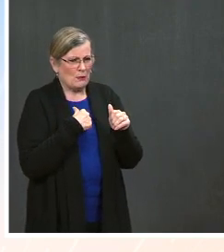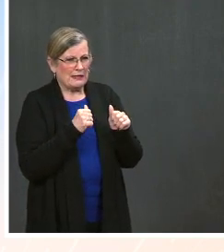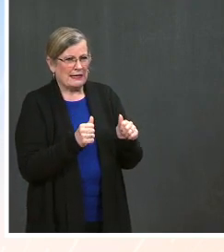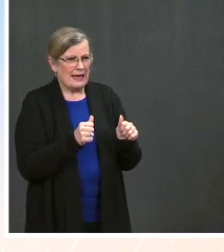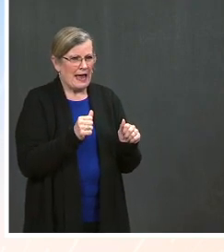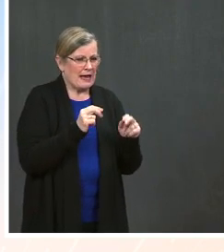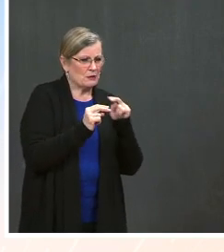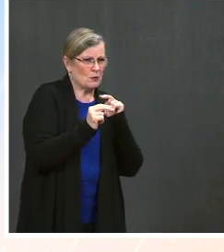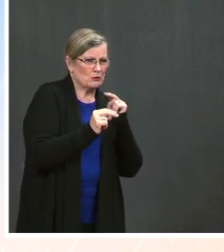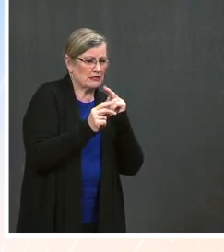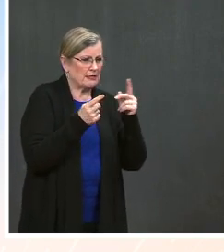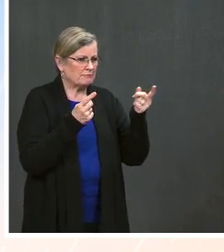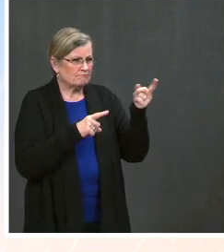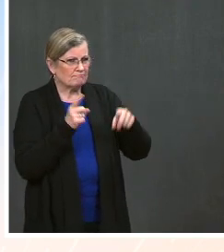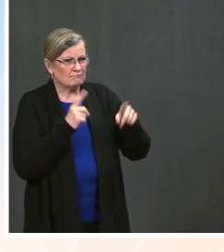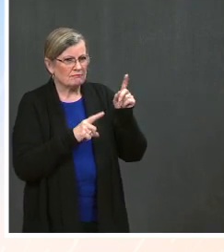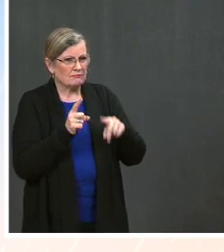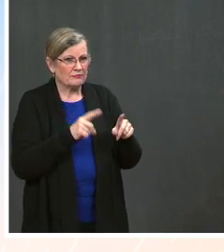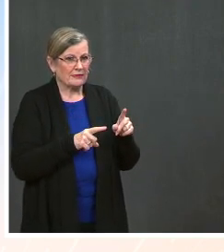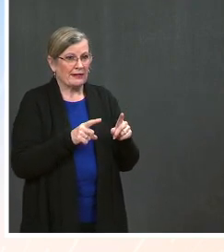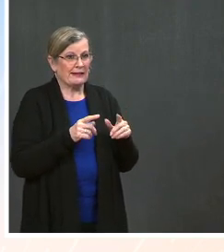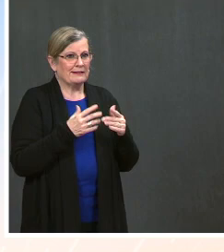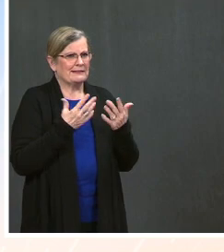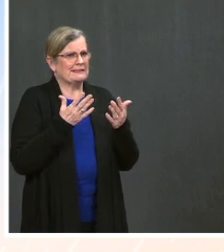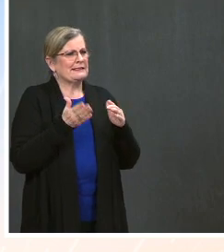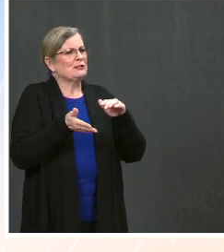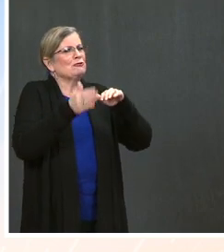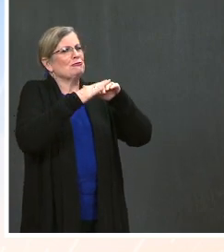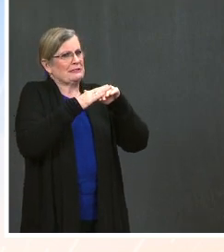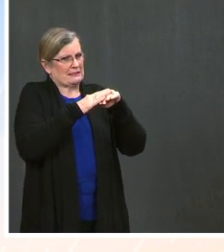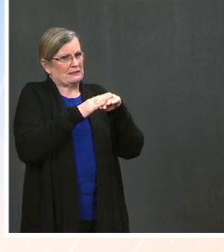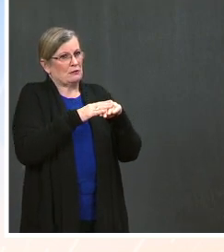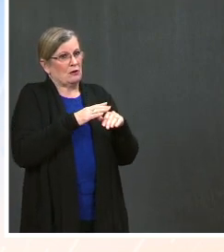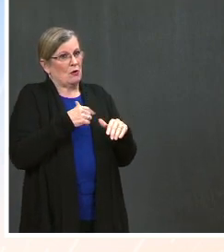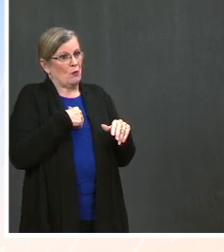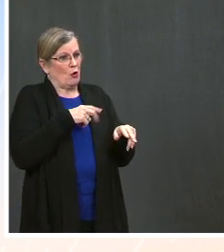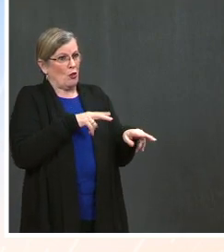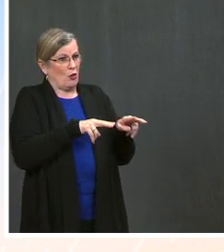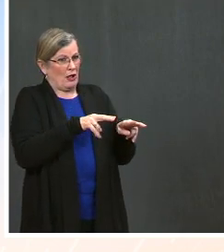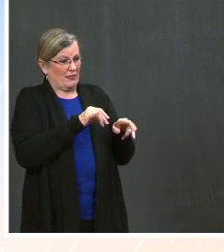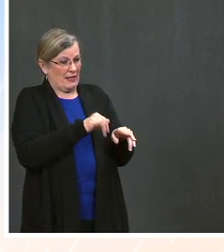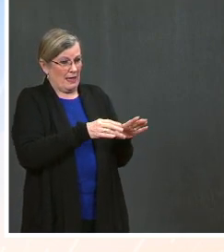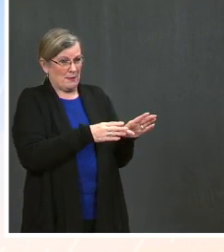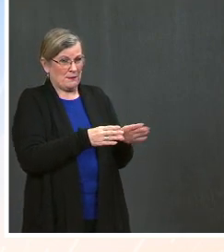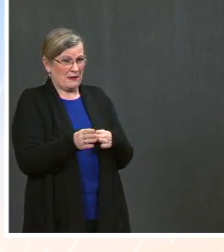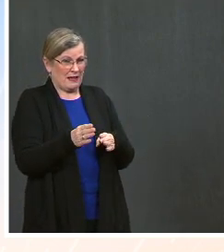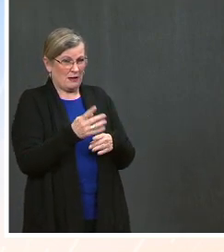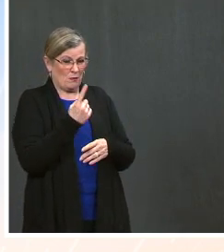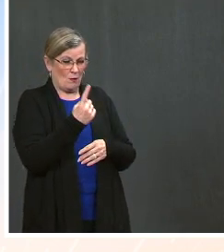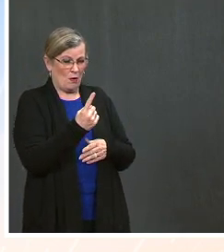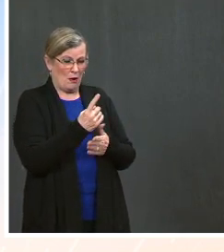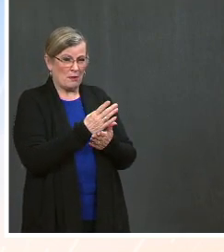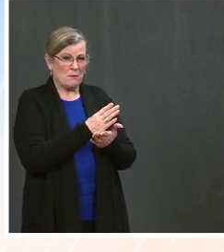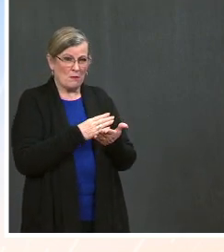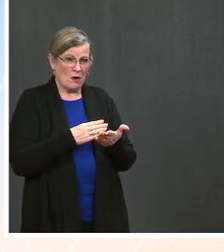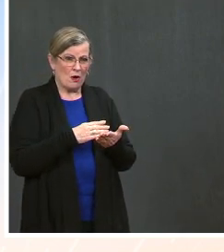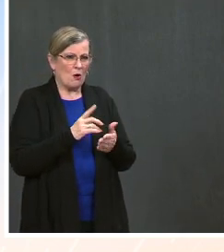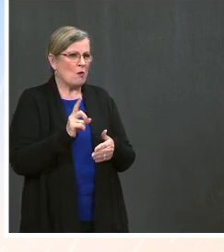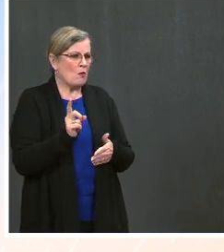you know, when you look at the aspects of today's plan, one of the areas that we saw a lot of growth was in low-skilled, mostly --